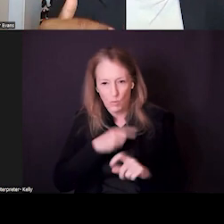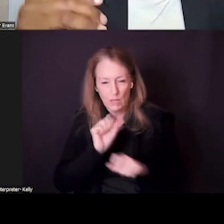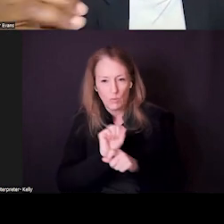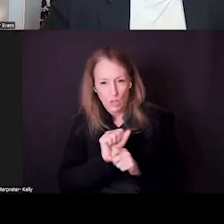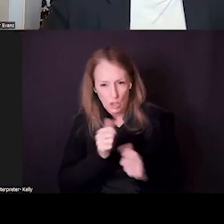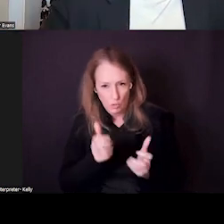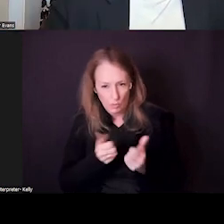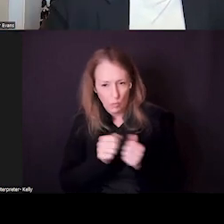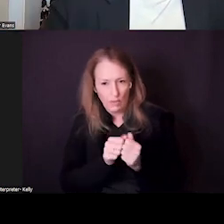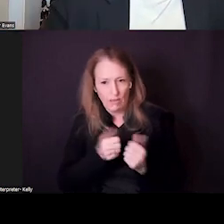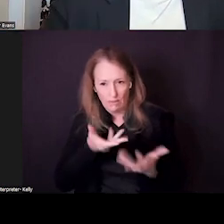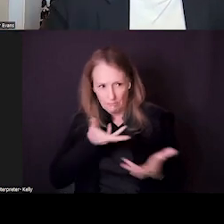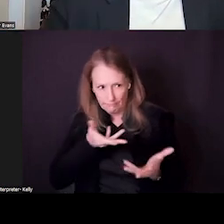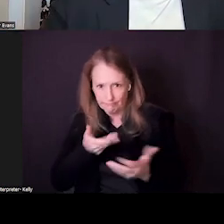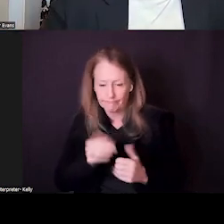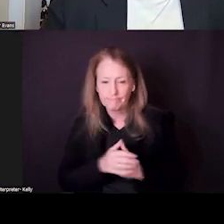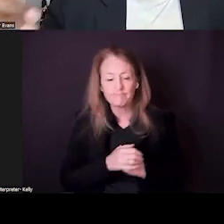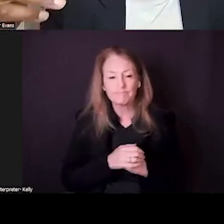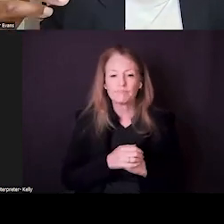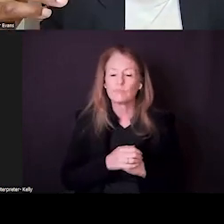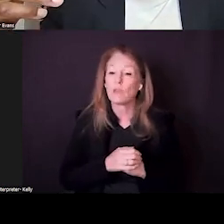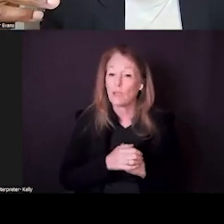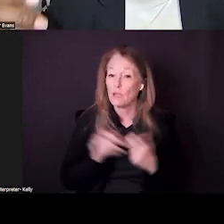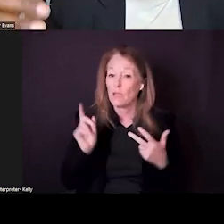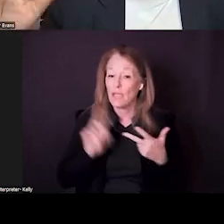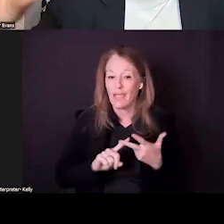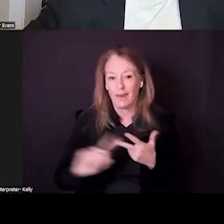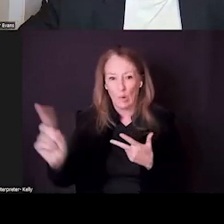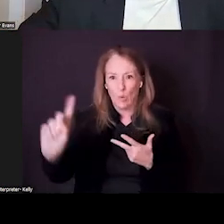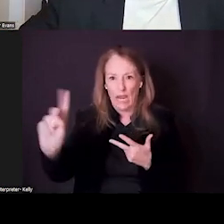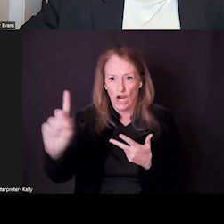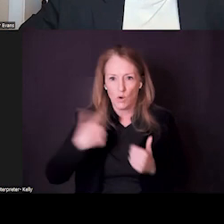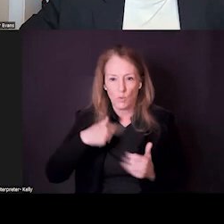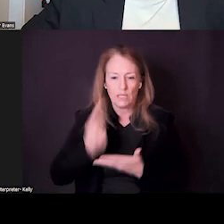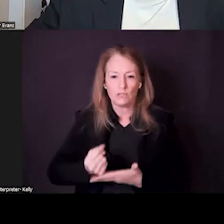WHERE WE TREAT PEOPLE AND SO THIS NOTION THAT PEOPLE HAVE TO COME